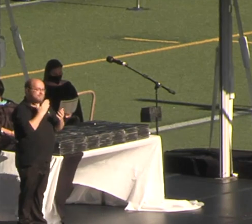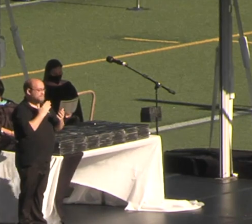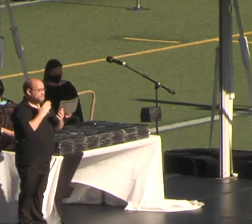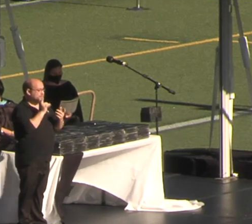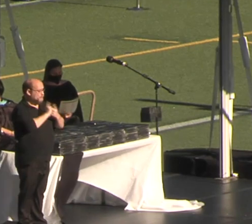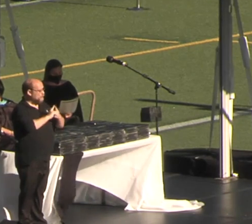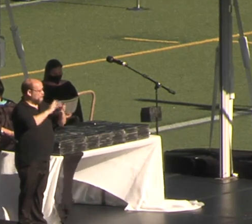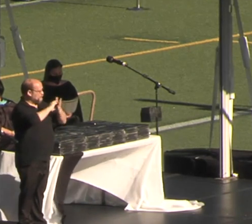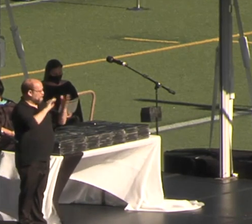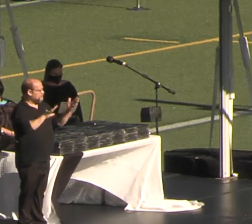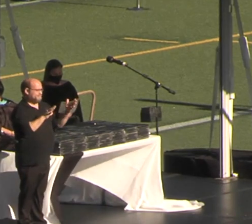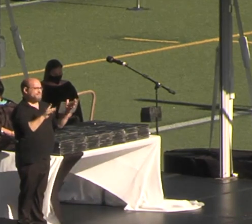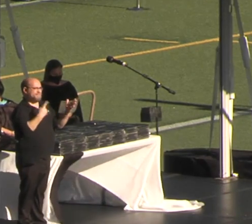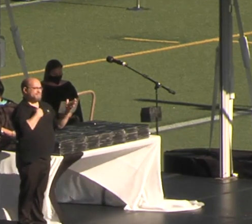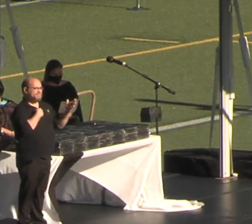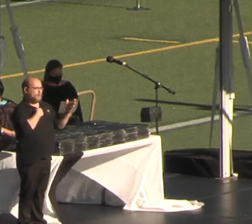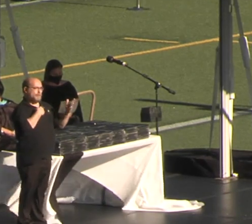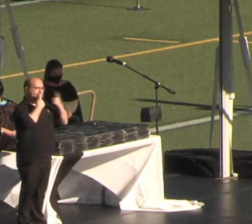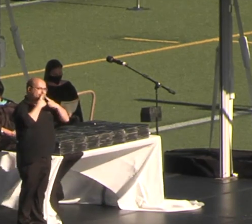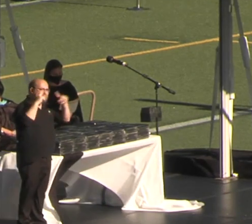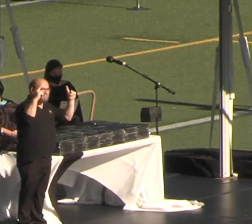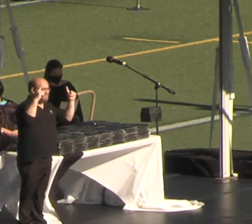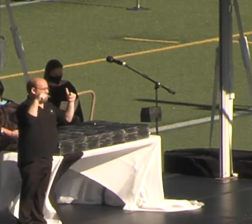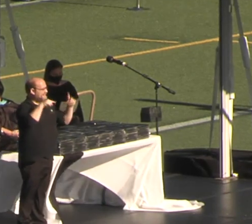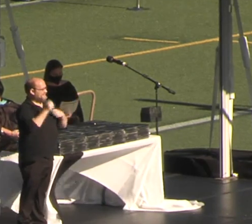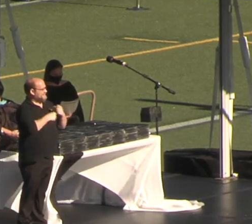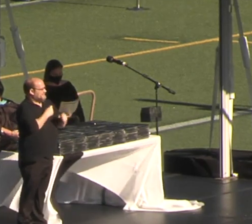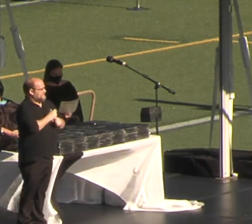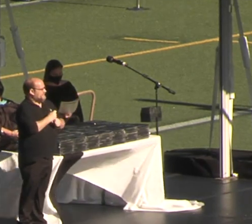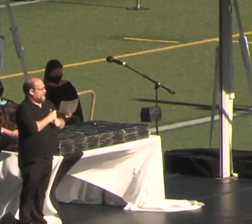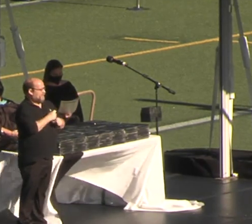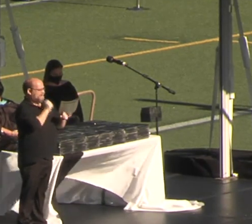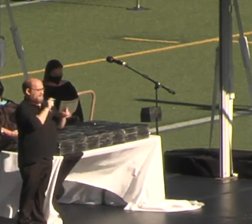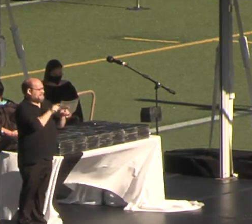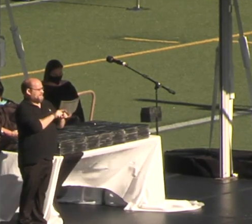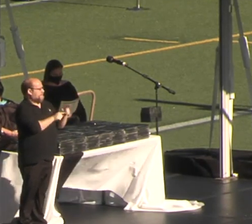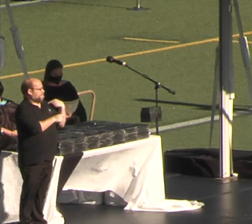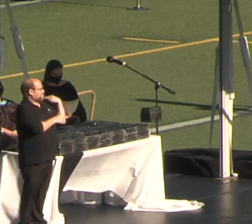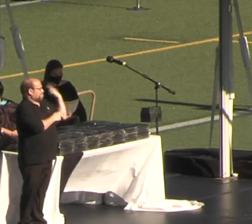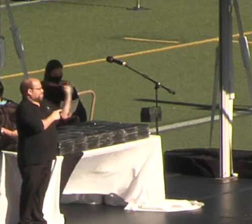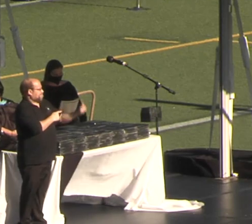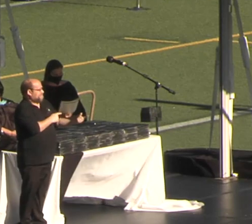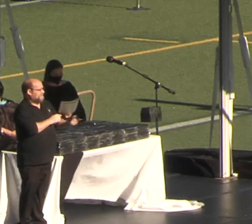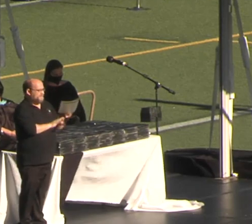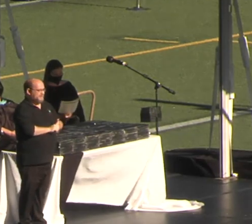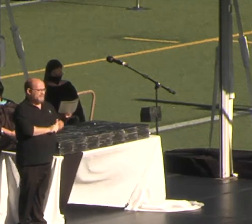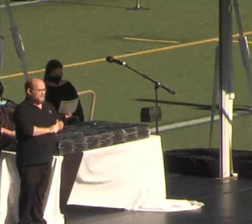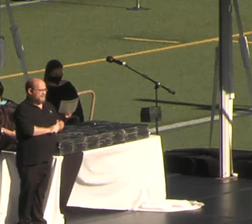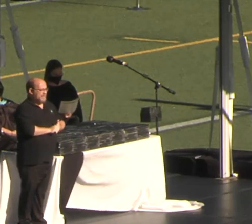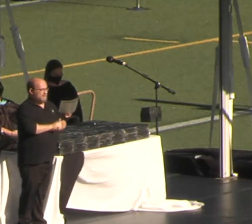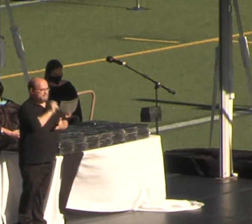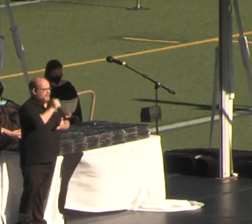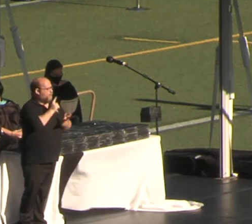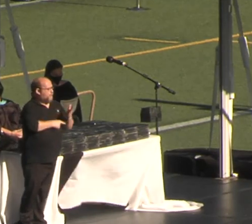This year has been unlike any other and definitely not the one we imagined having. Yet in spite of everything we've been through